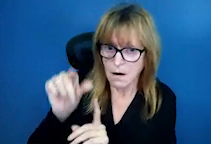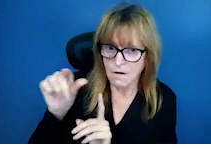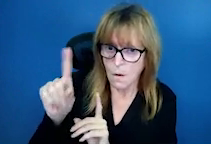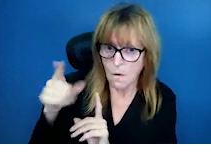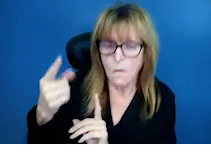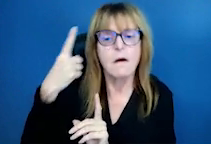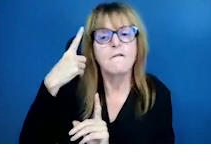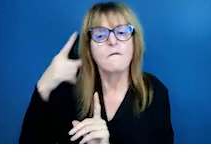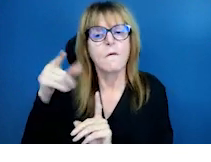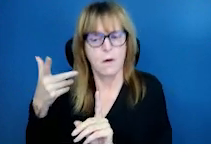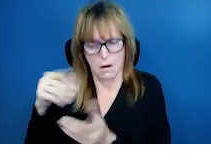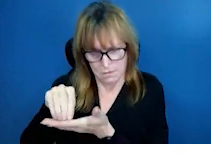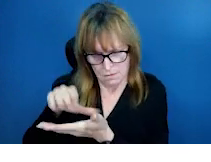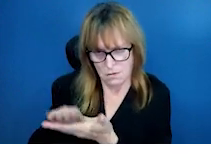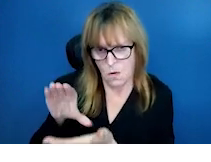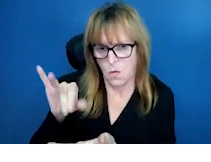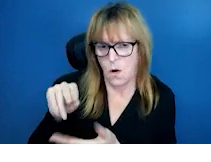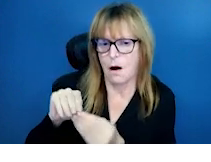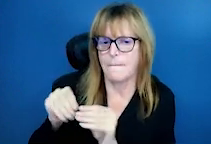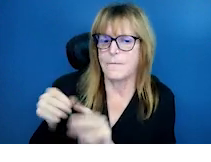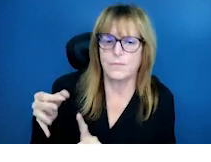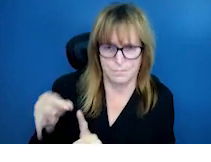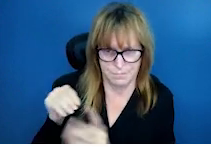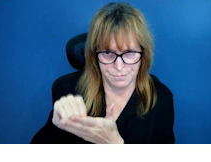There are two ways you can file tax returns using the COIN: